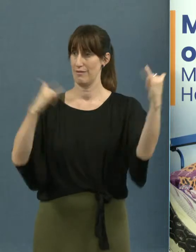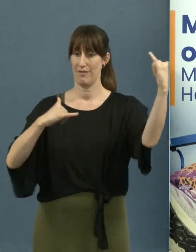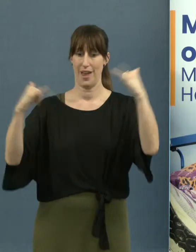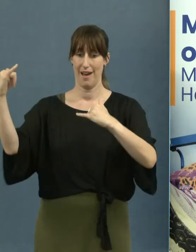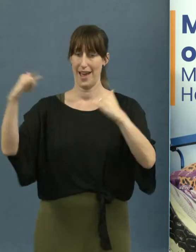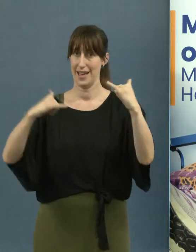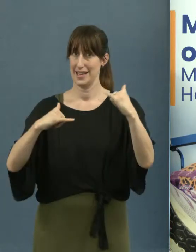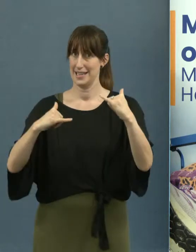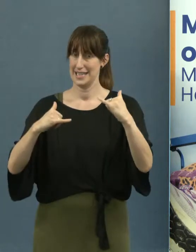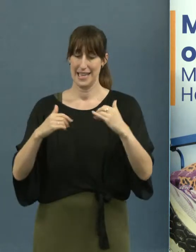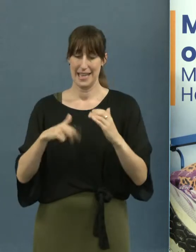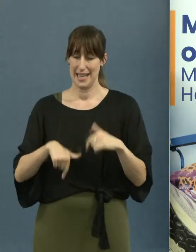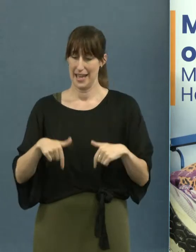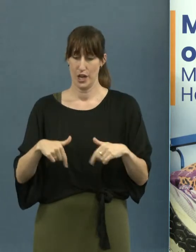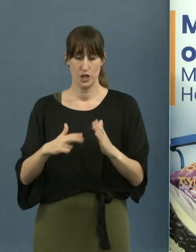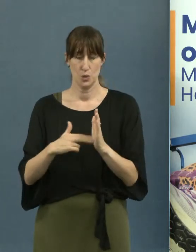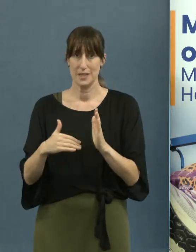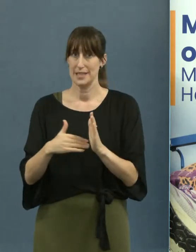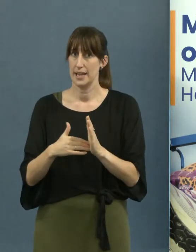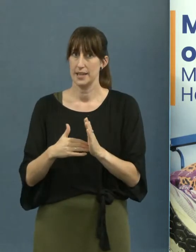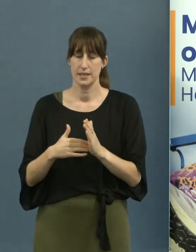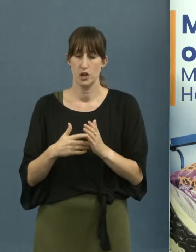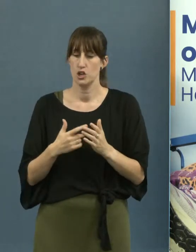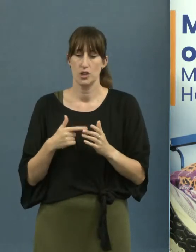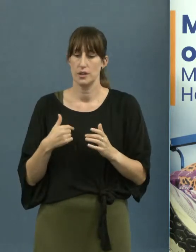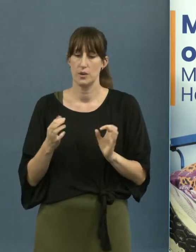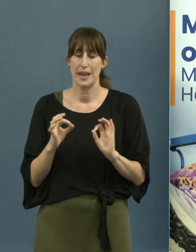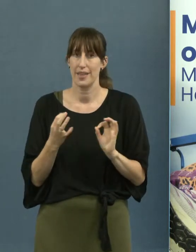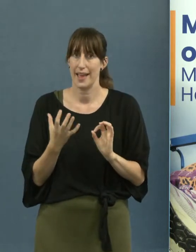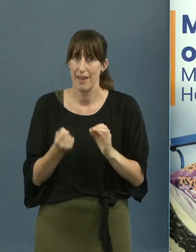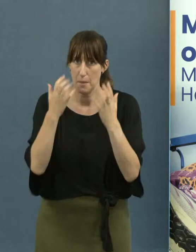don't have in New Zealand. It only ever comes into New